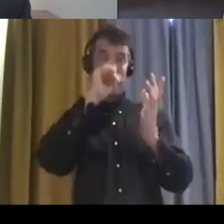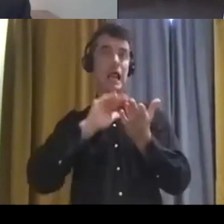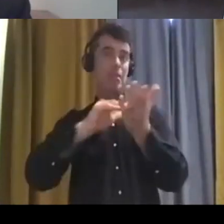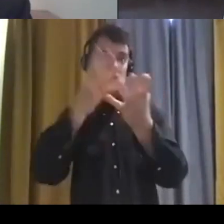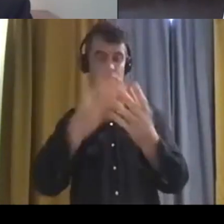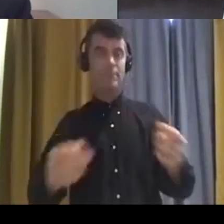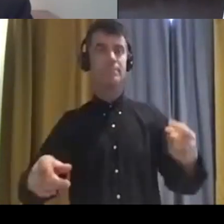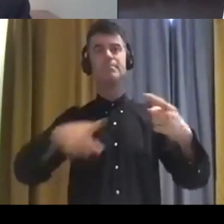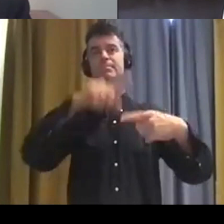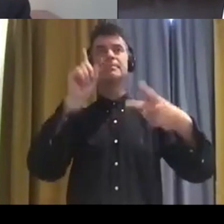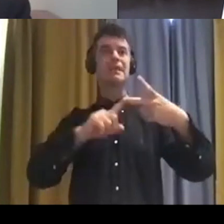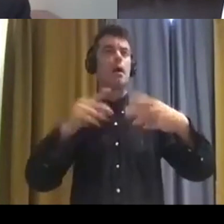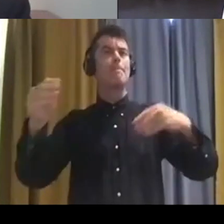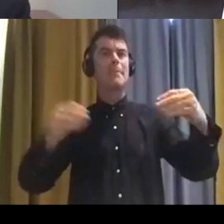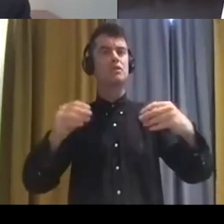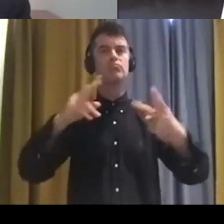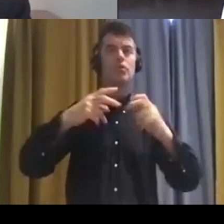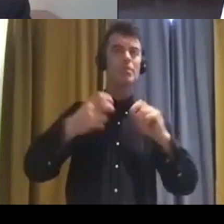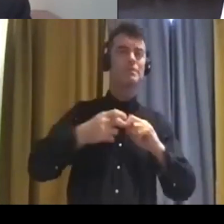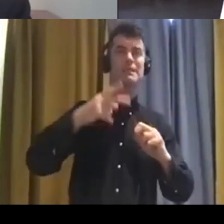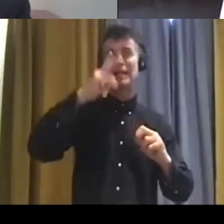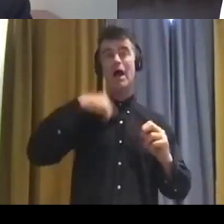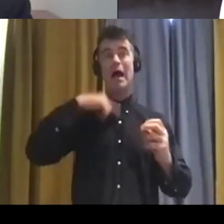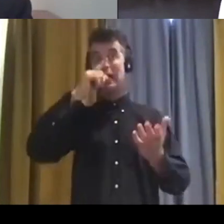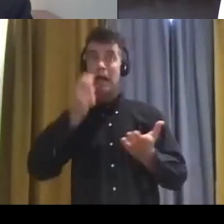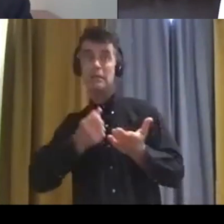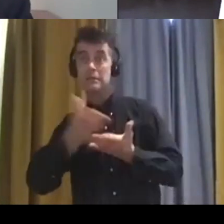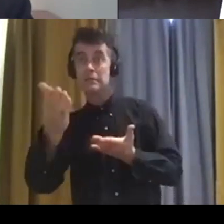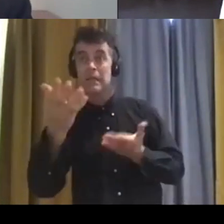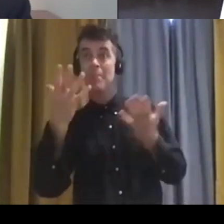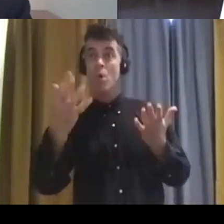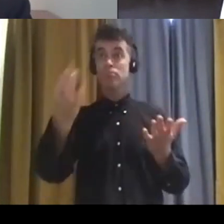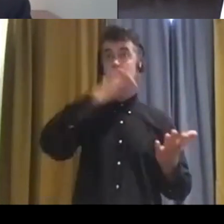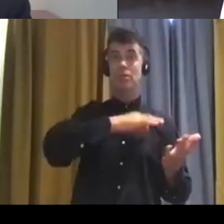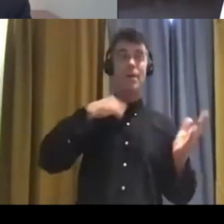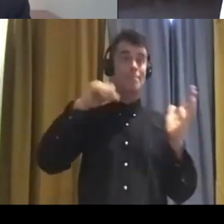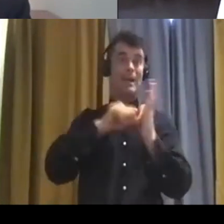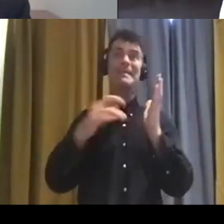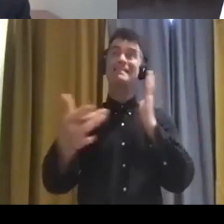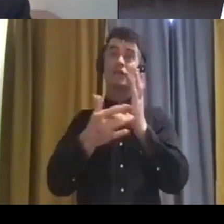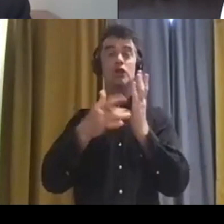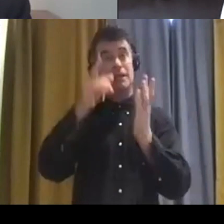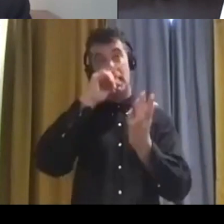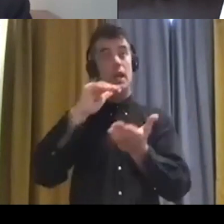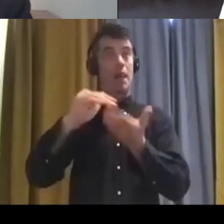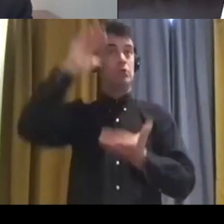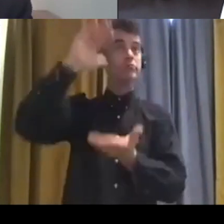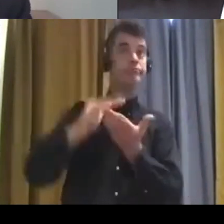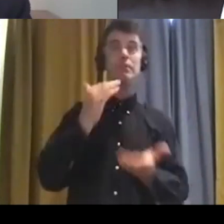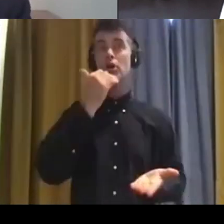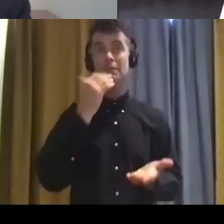I can do better with my money by using technology and then then I can do more in my life or